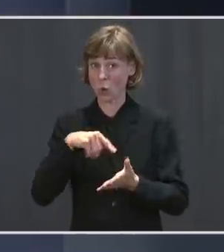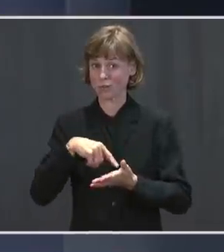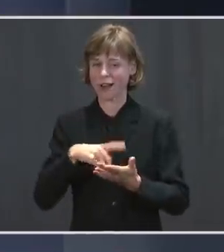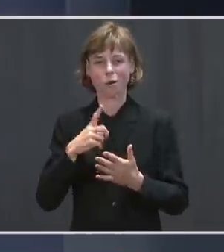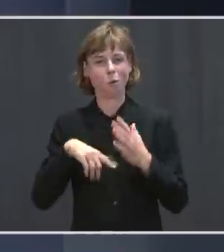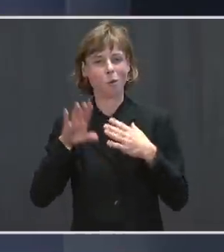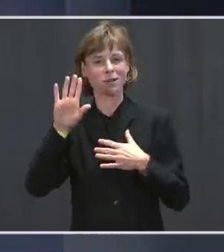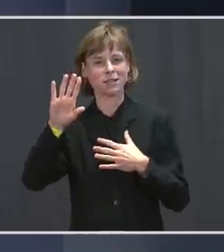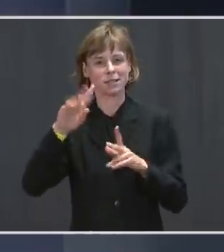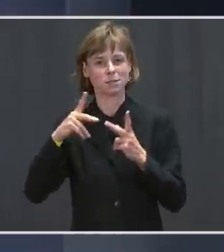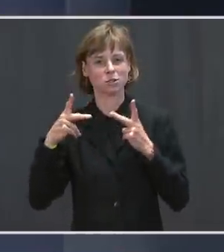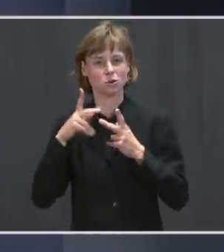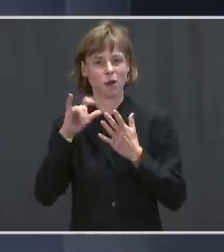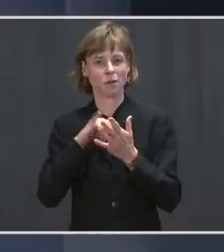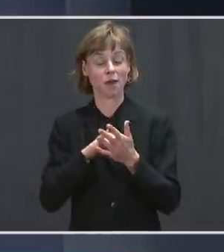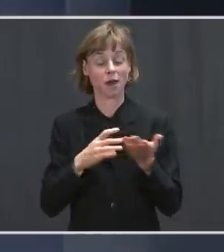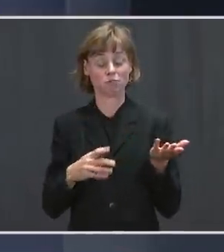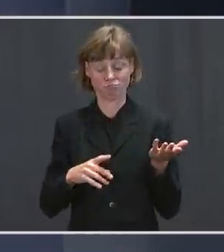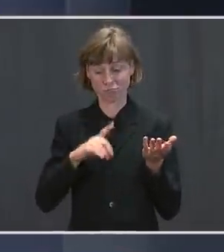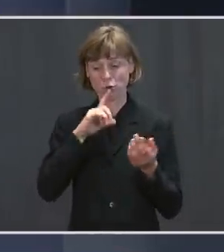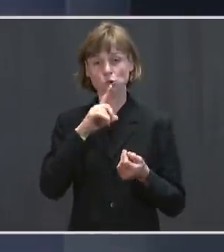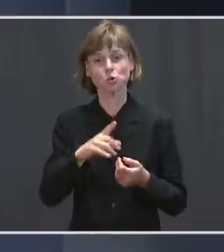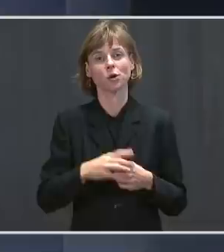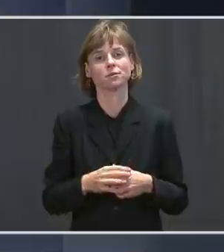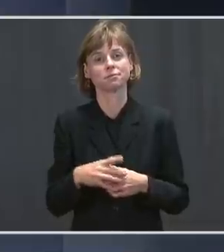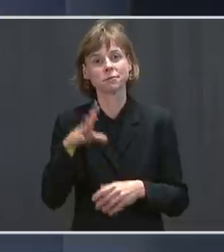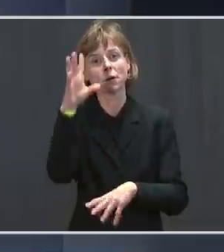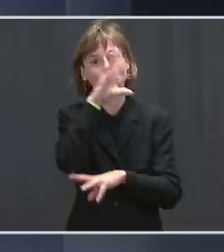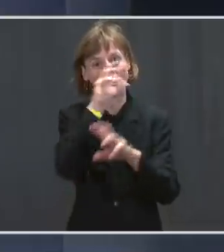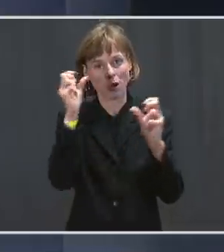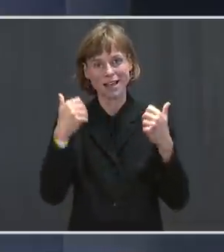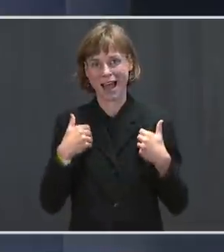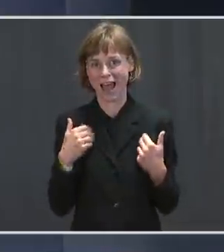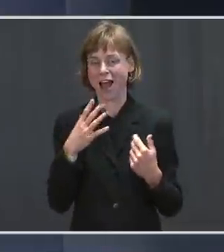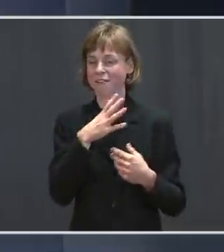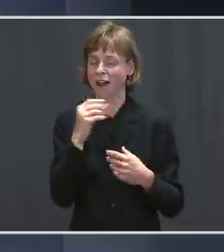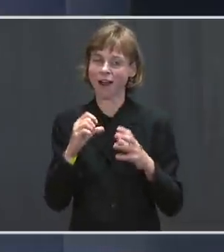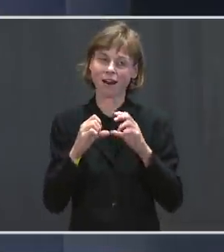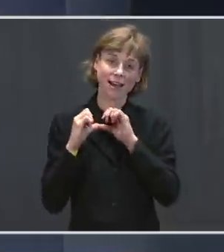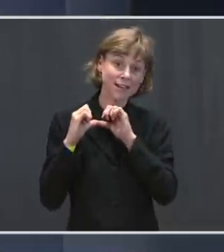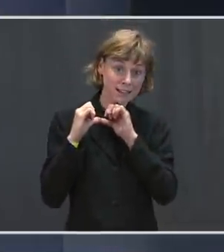Ms. Psaki: Sure. The President has and continues to support canceling